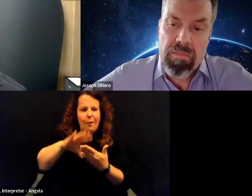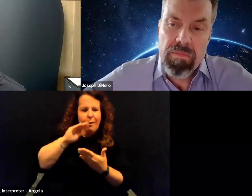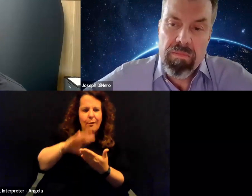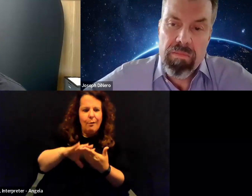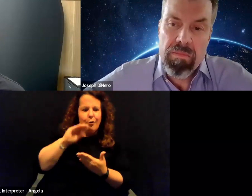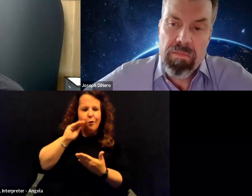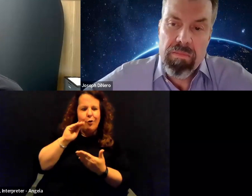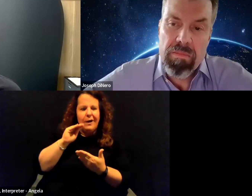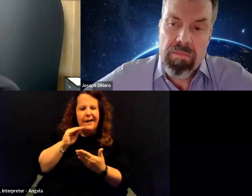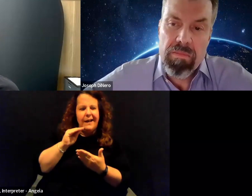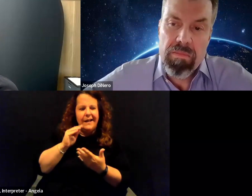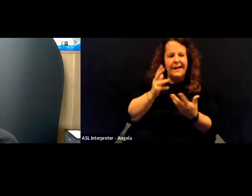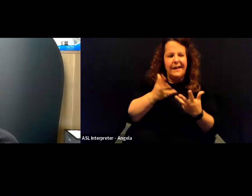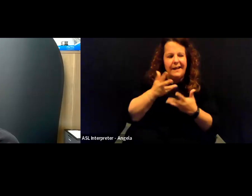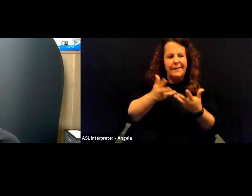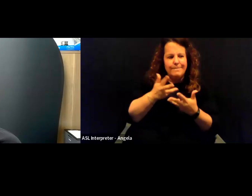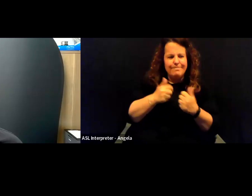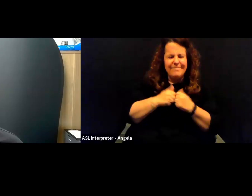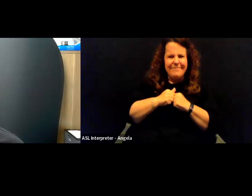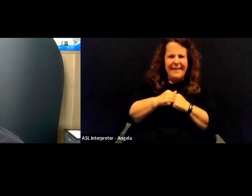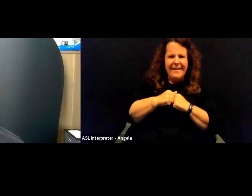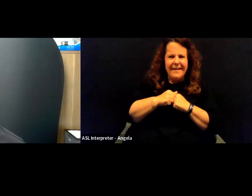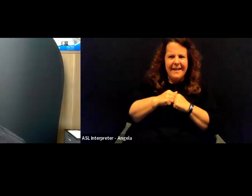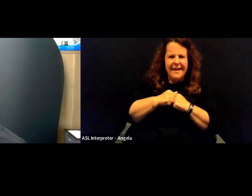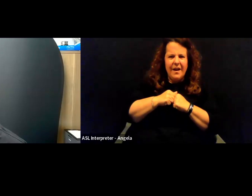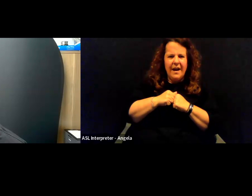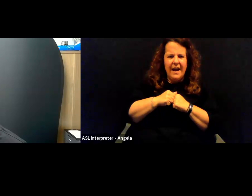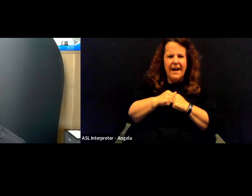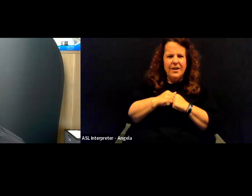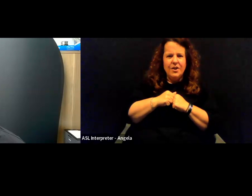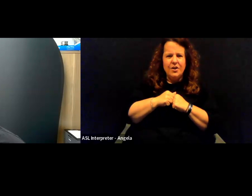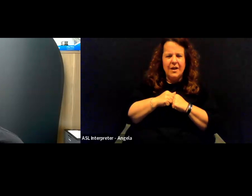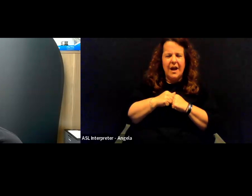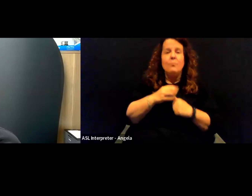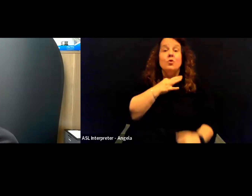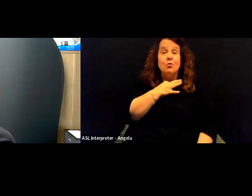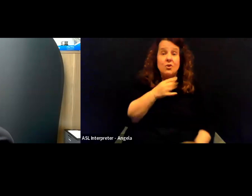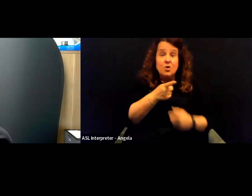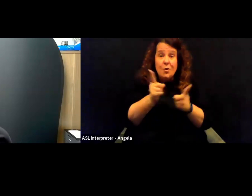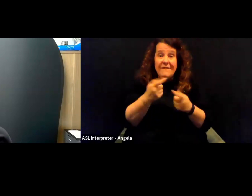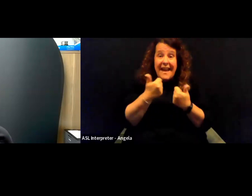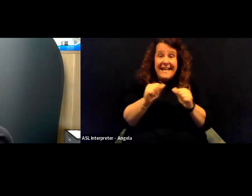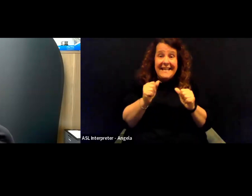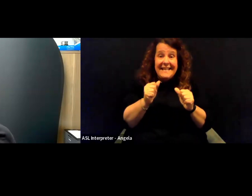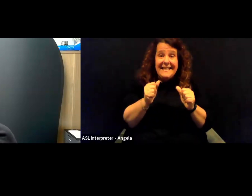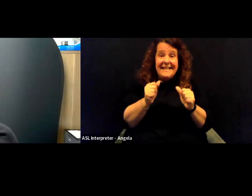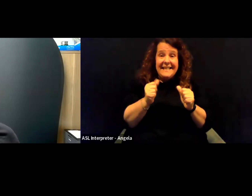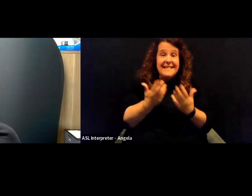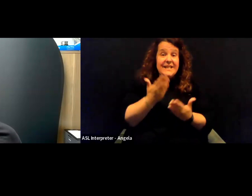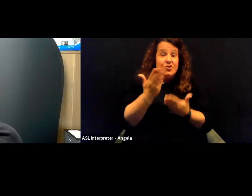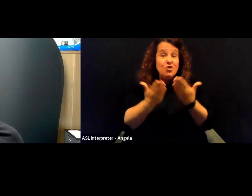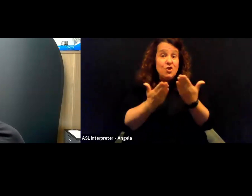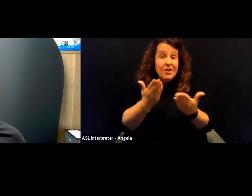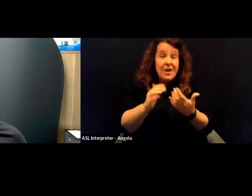How would you, do you guys have any suggestions or any thoughts on, on how we might deal with that?